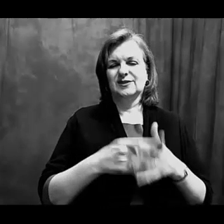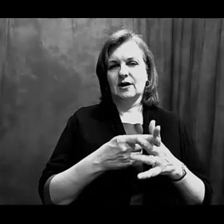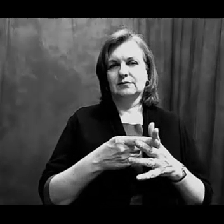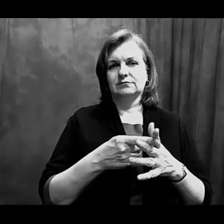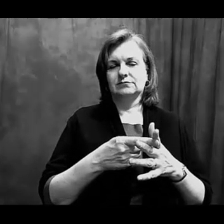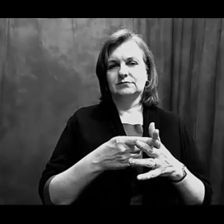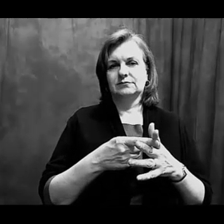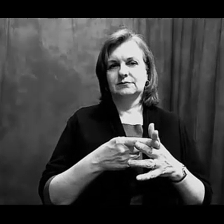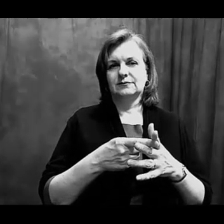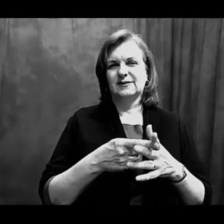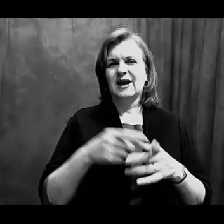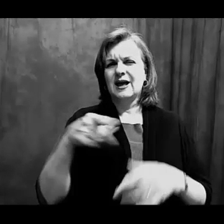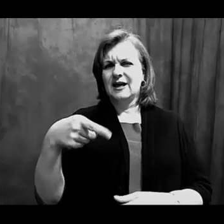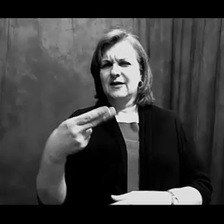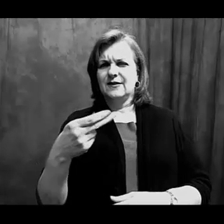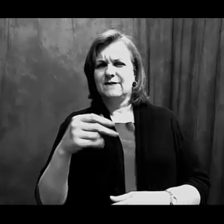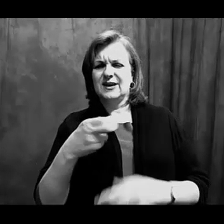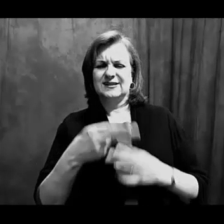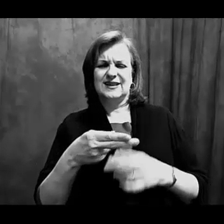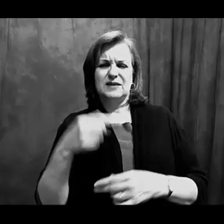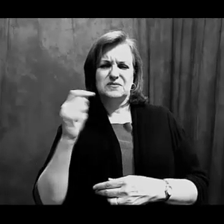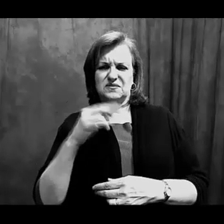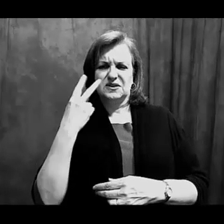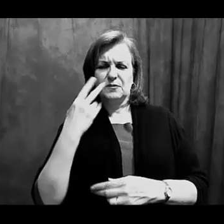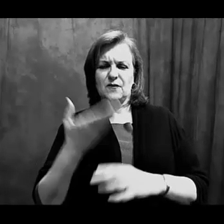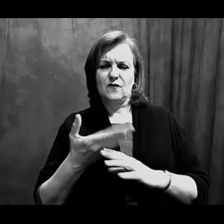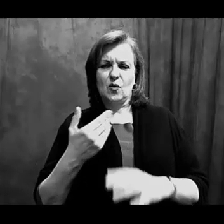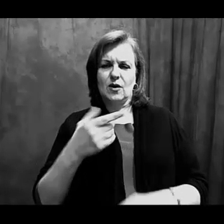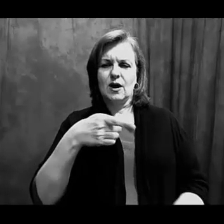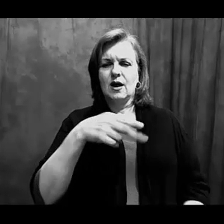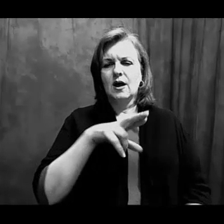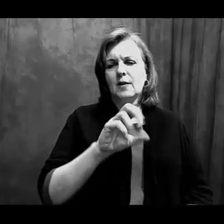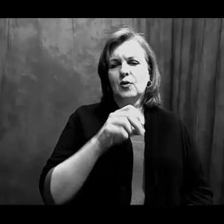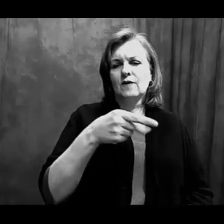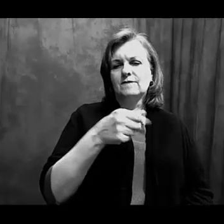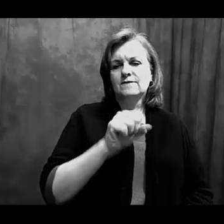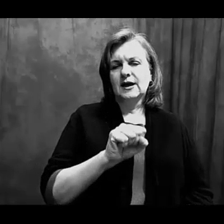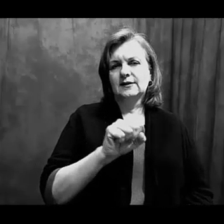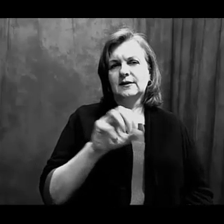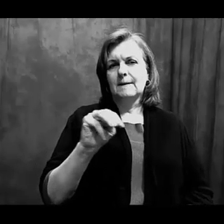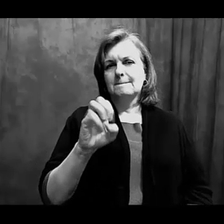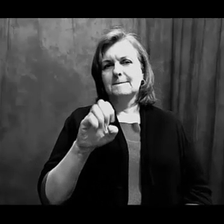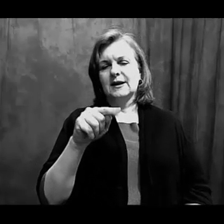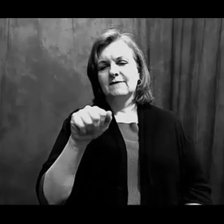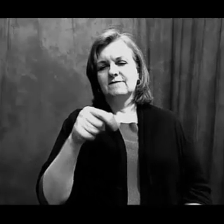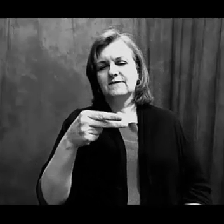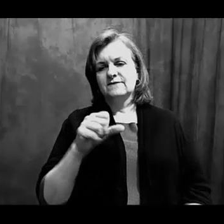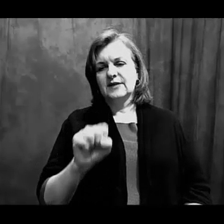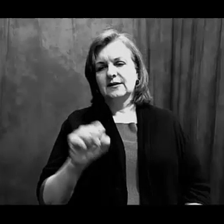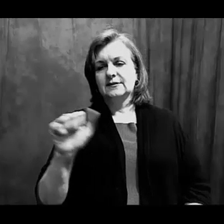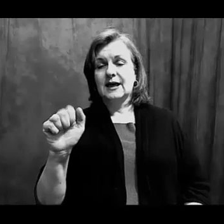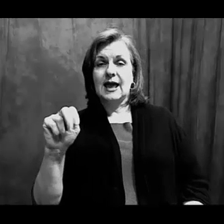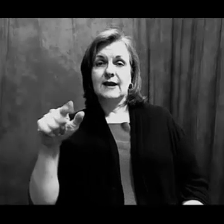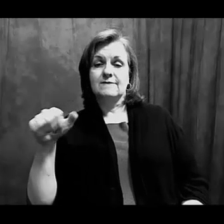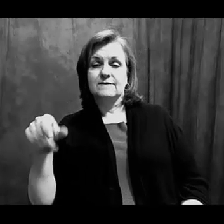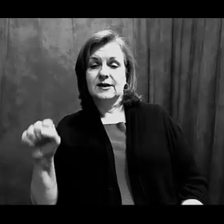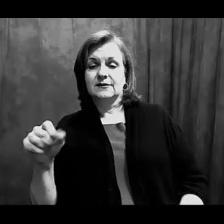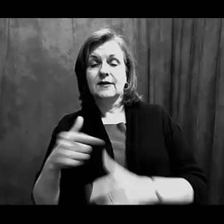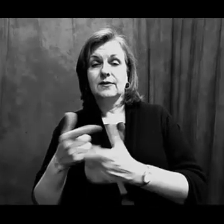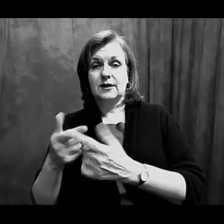the phase names should look familiar to you prophase metaphase anaphase and we will have telophase and cytokinesis